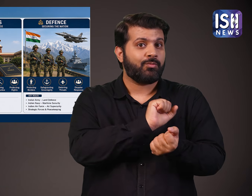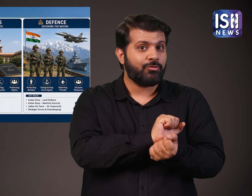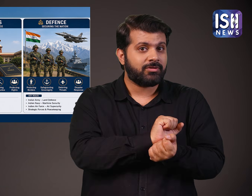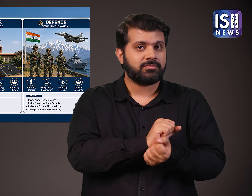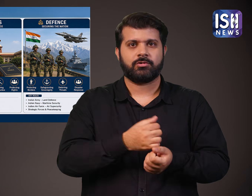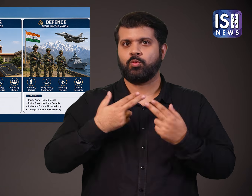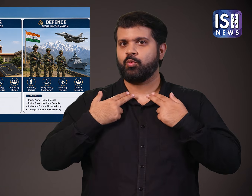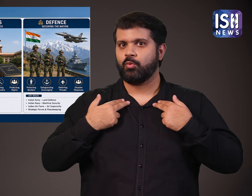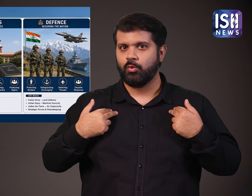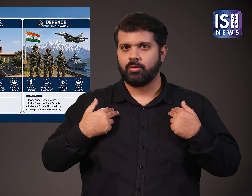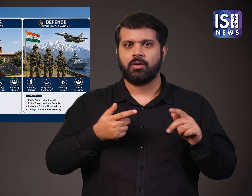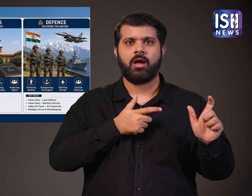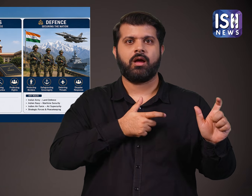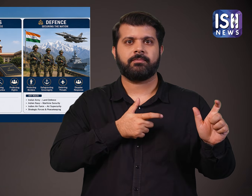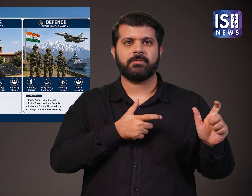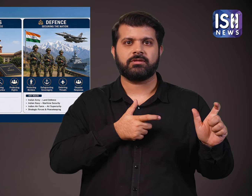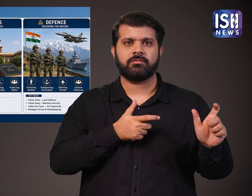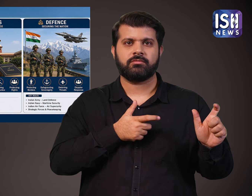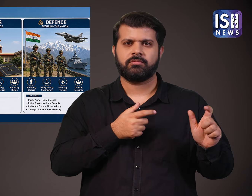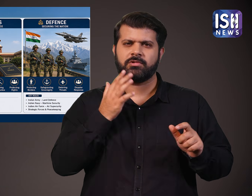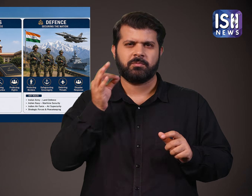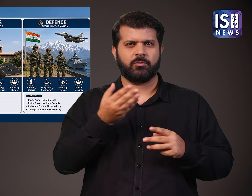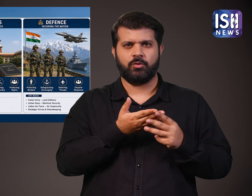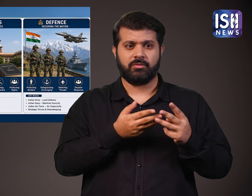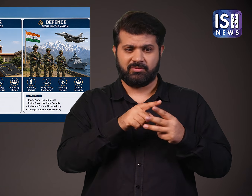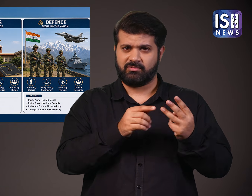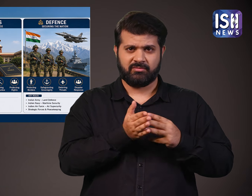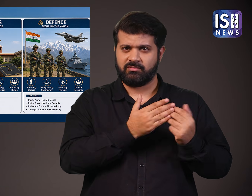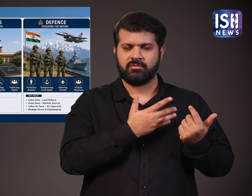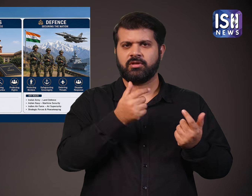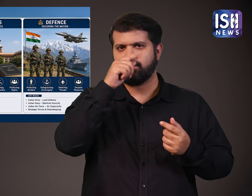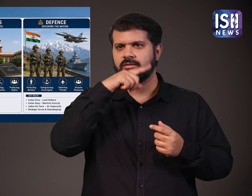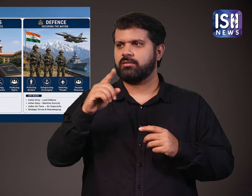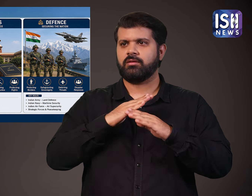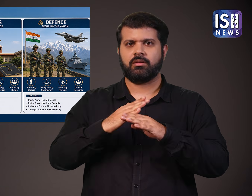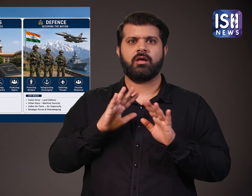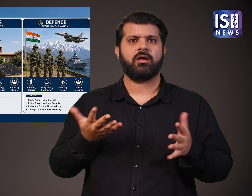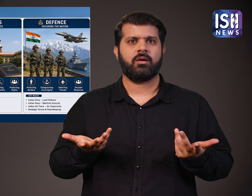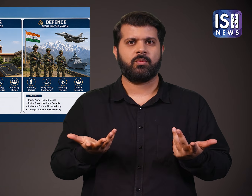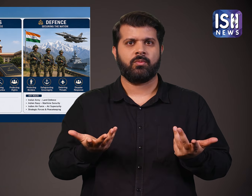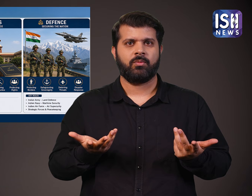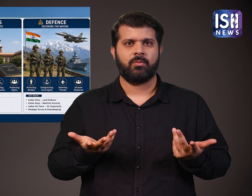Police, courts, and the armed forces help maintain law and order, ensure justice, and protect the nation.